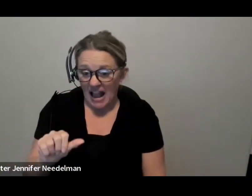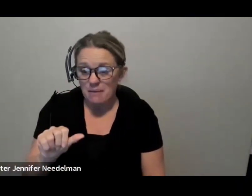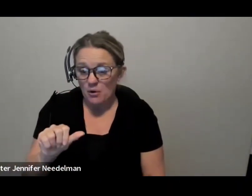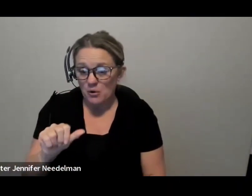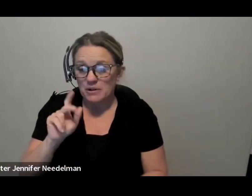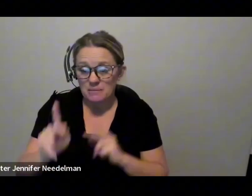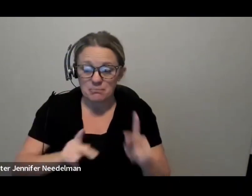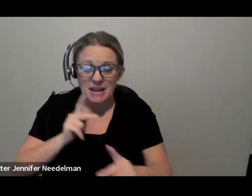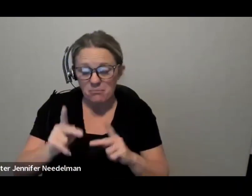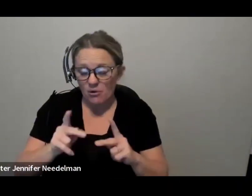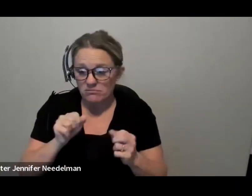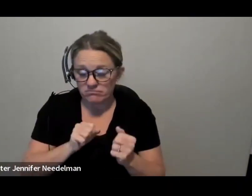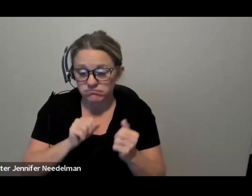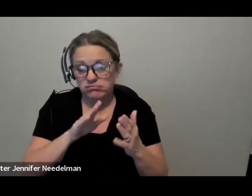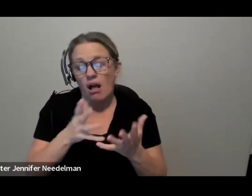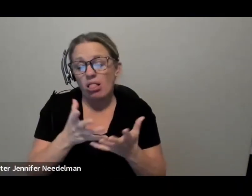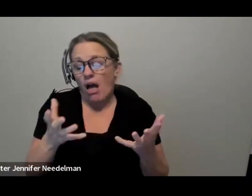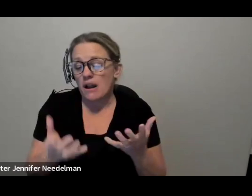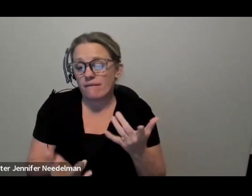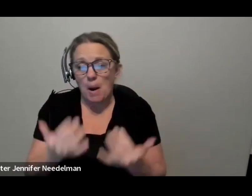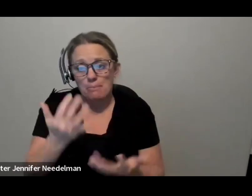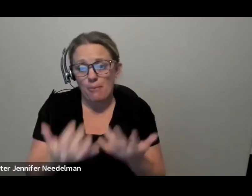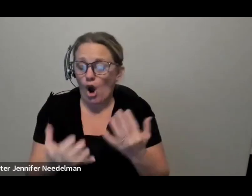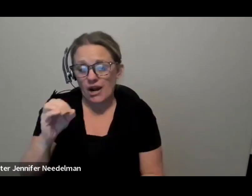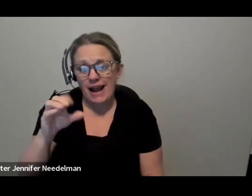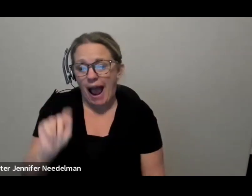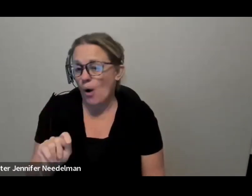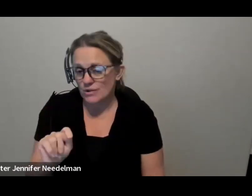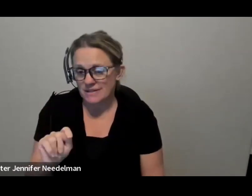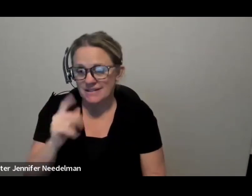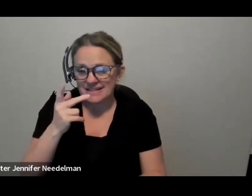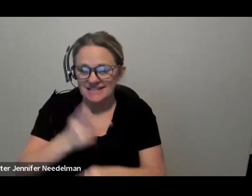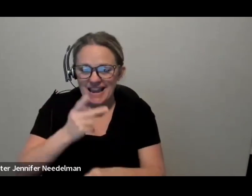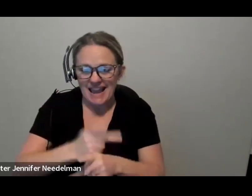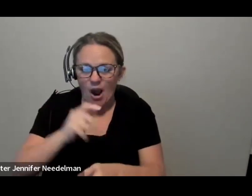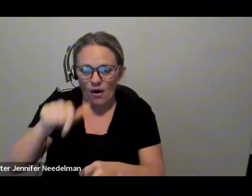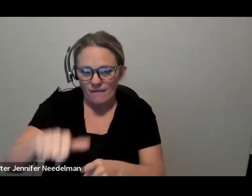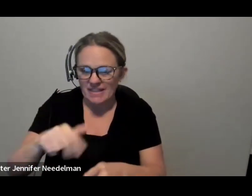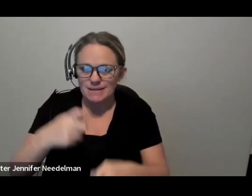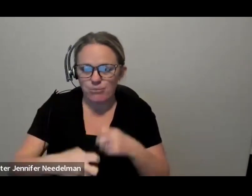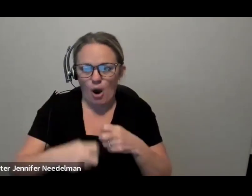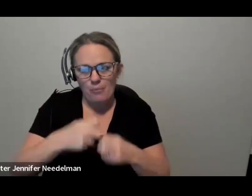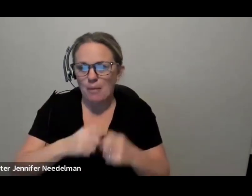to, to take care of these problems by themselves.